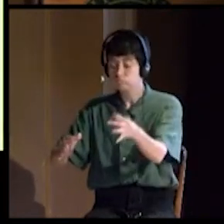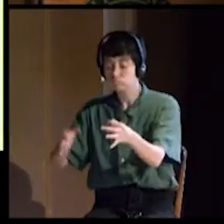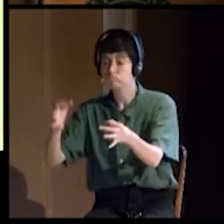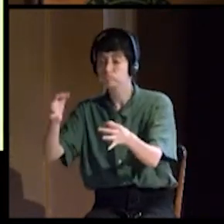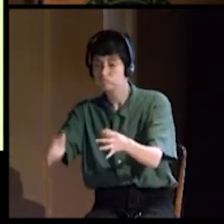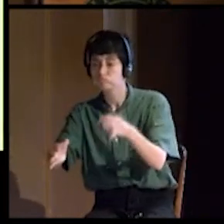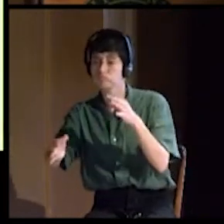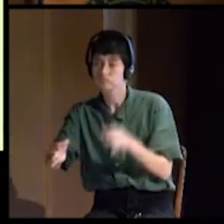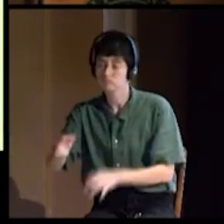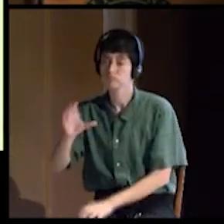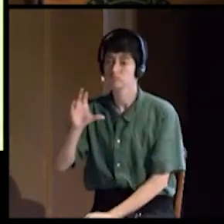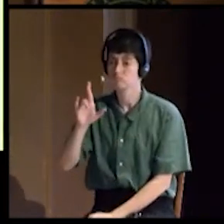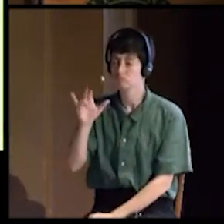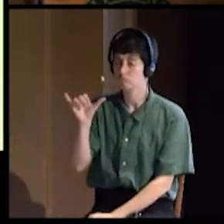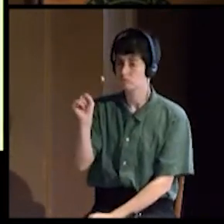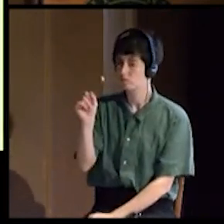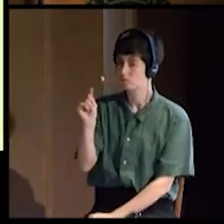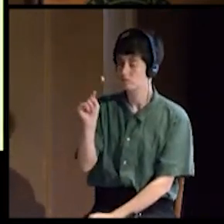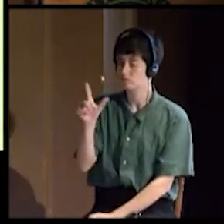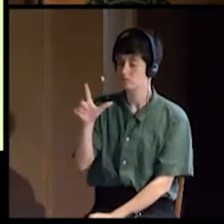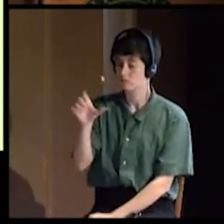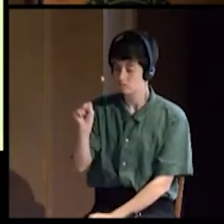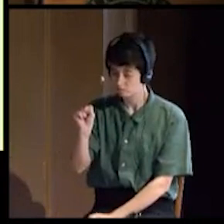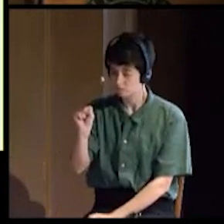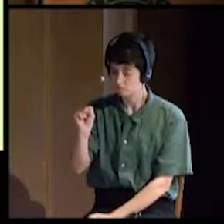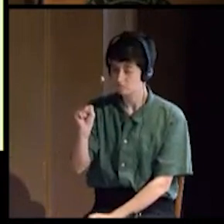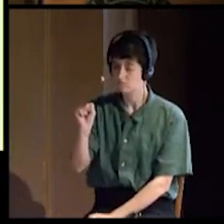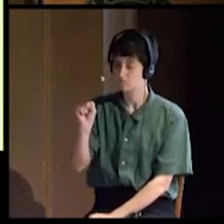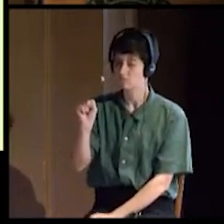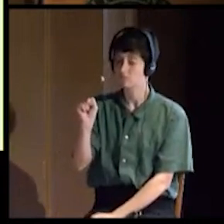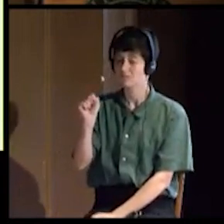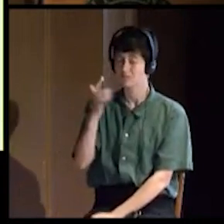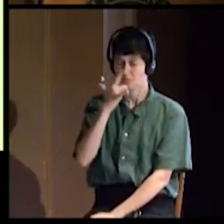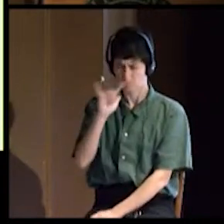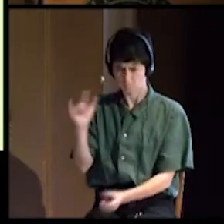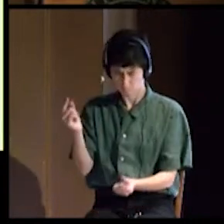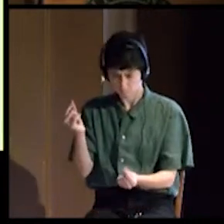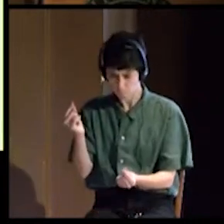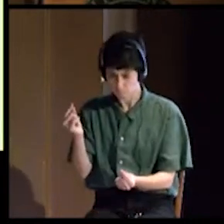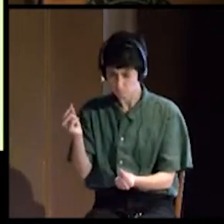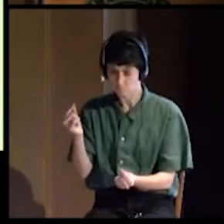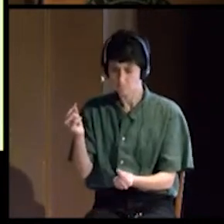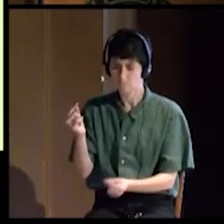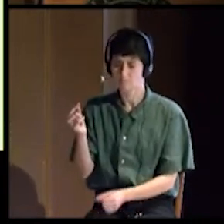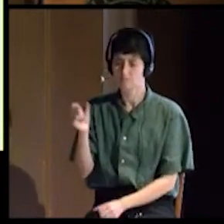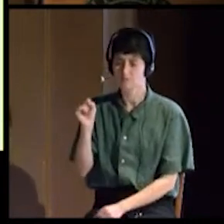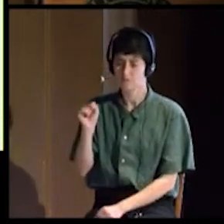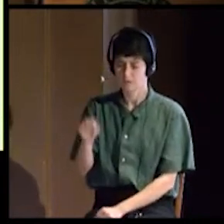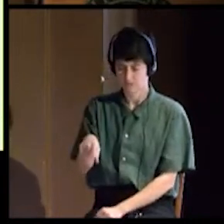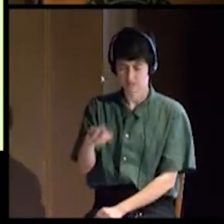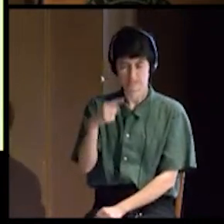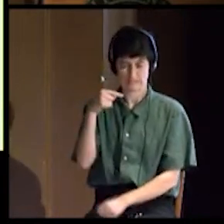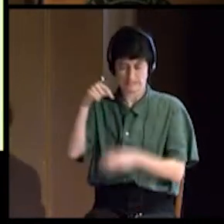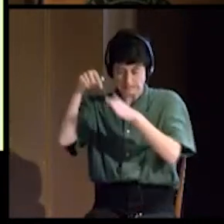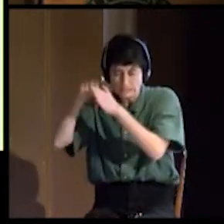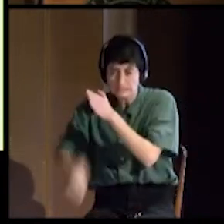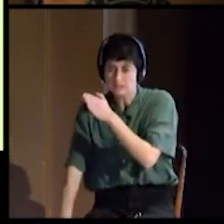So what does that look like in nature? You can imagine a magma chamber at depth, but there's no bubbles present. As this melt ascends,